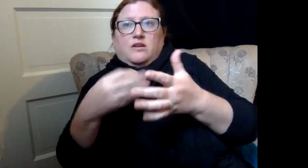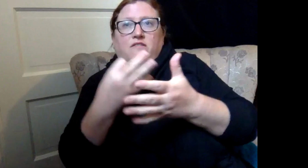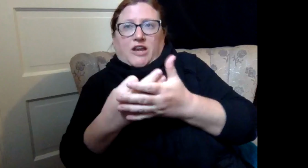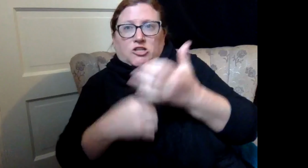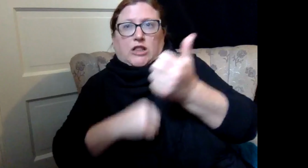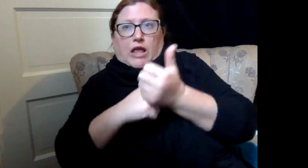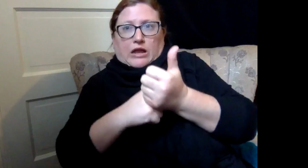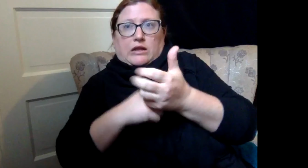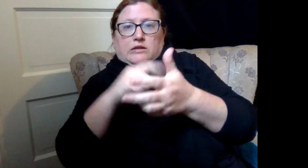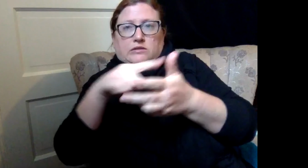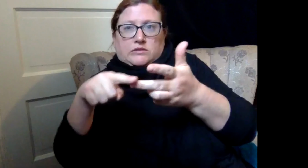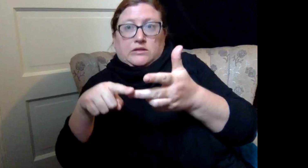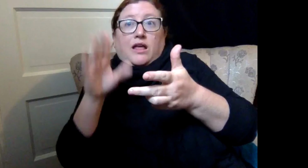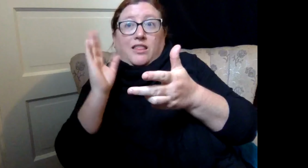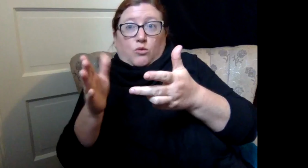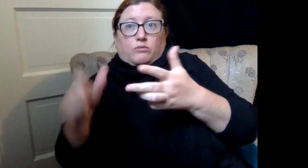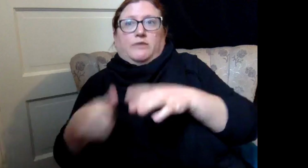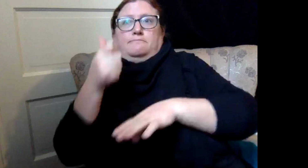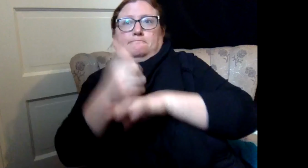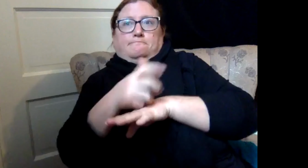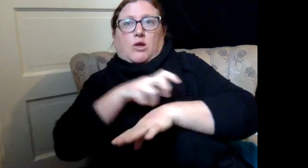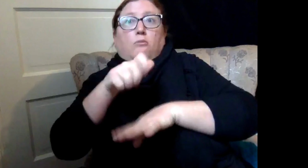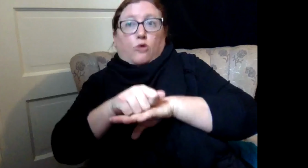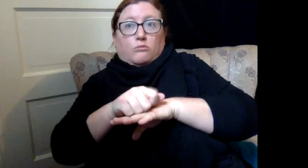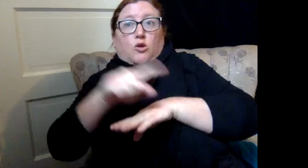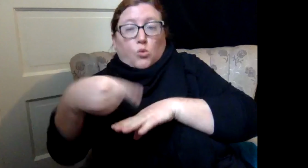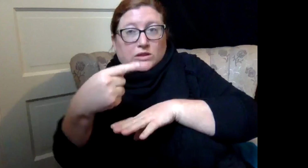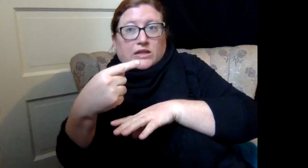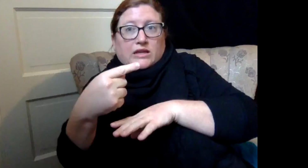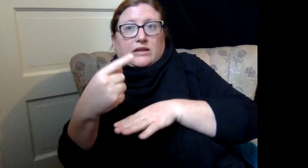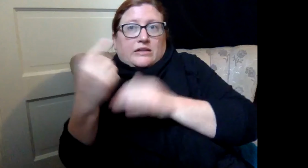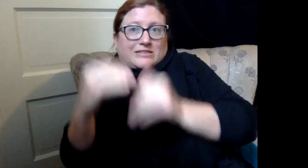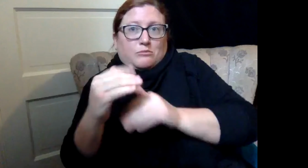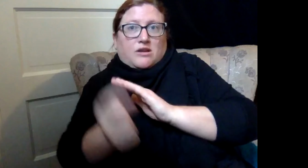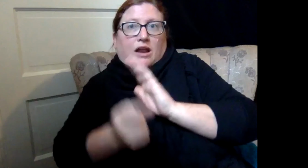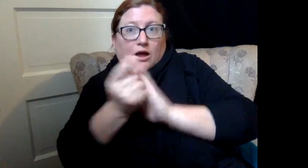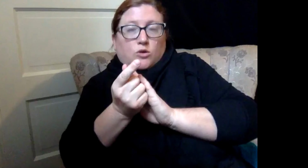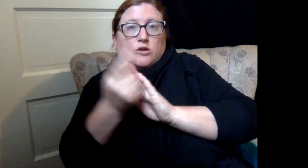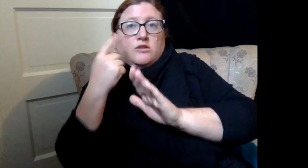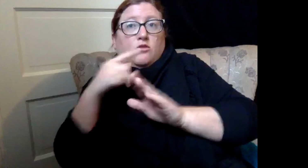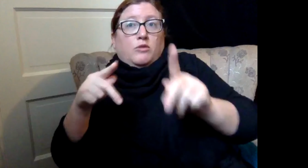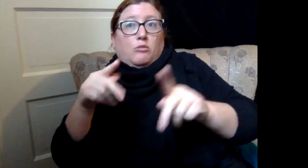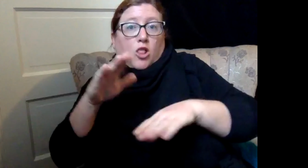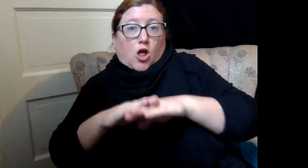registration, and financial aid. That would be by appointment and we are working